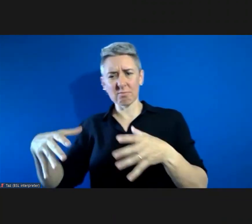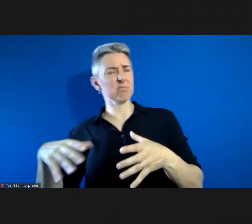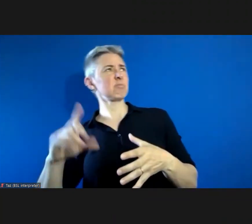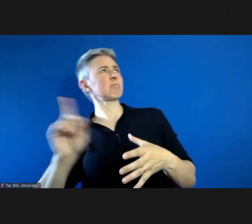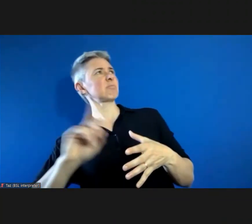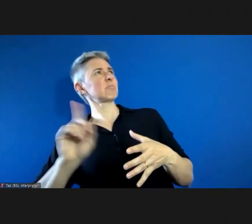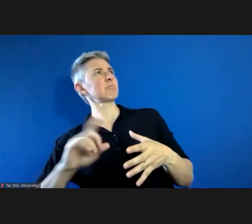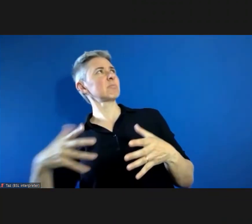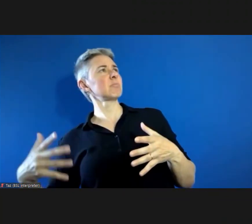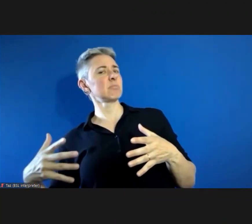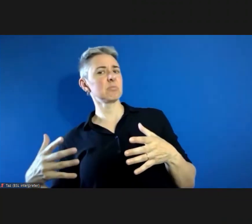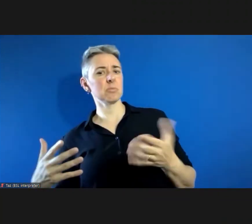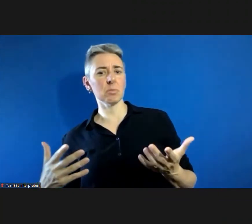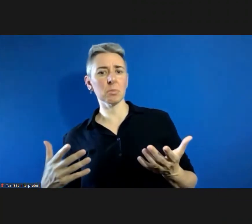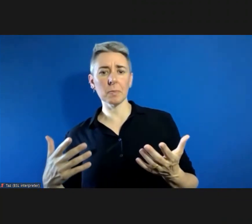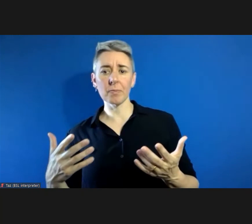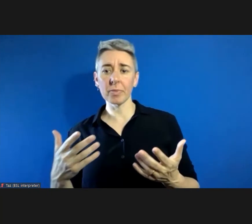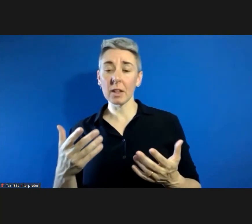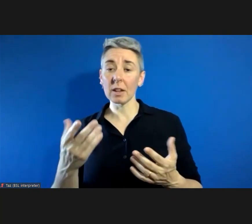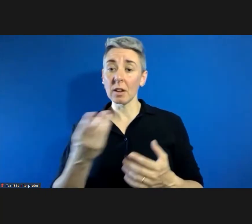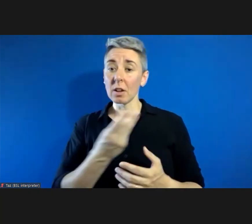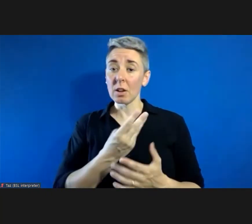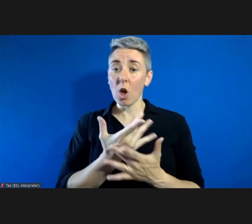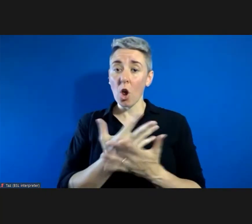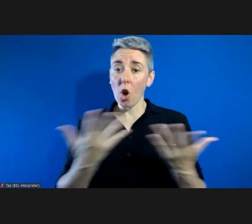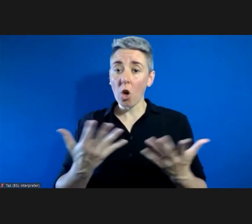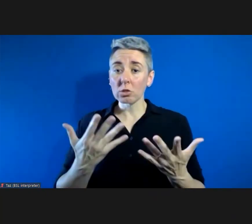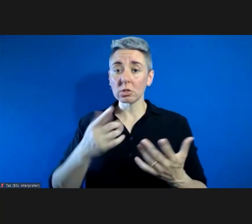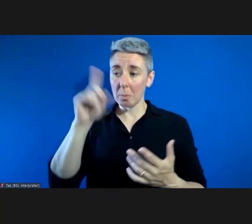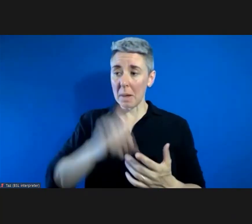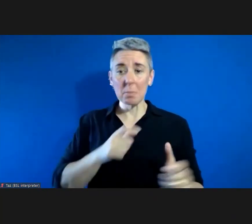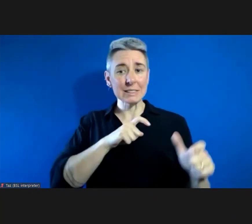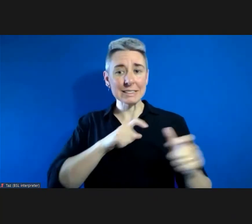still ridicule and scorn the aesthetic value, attitudes, fashion, culture,